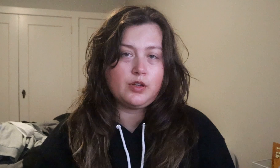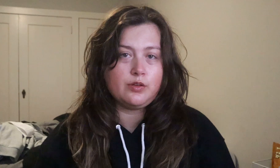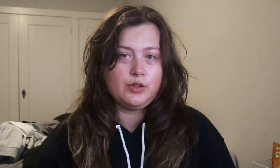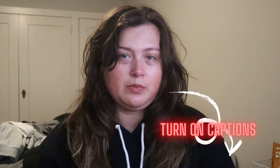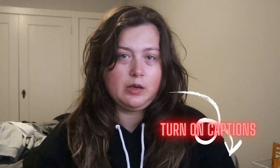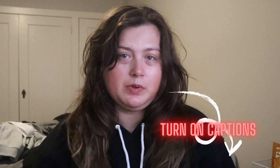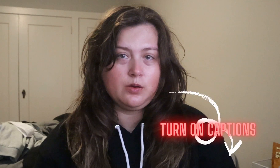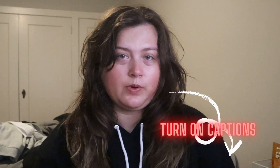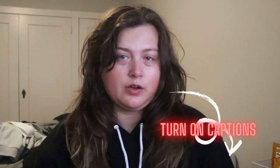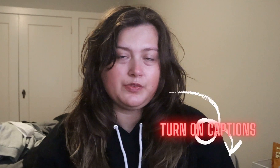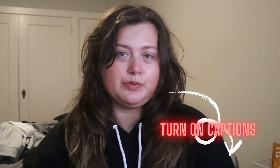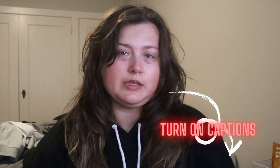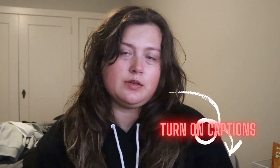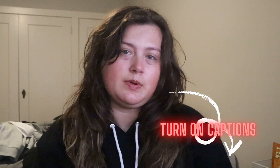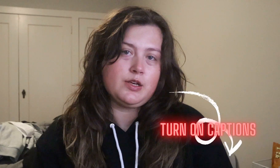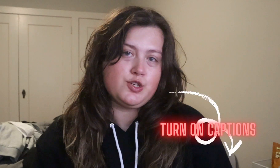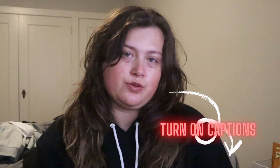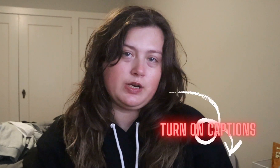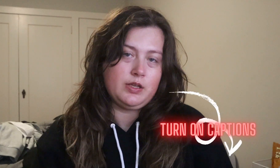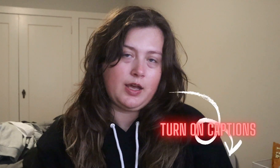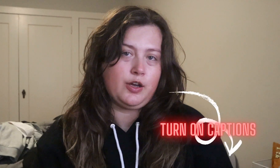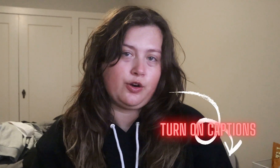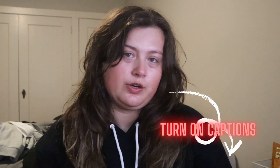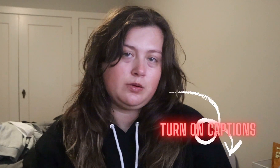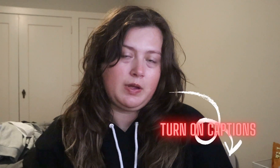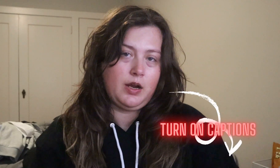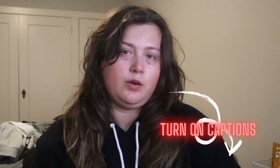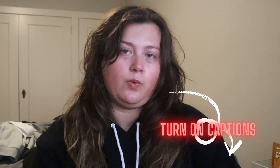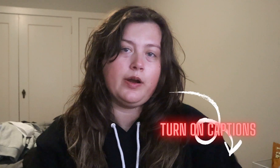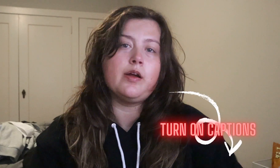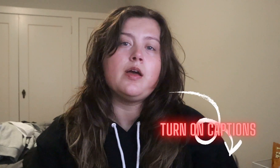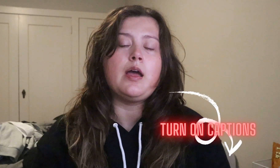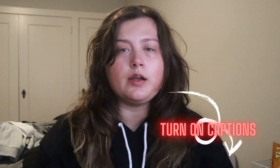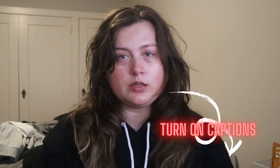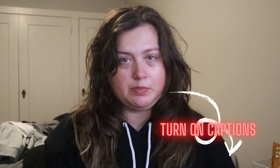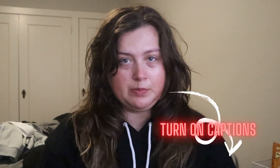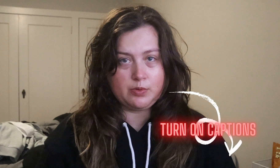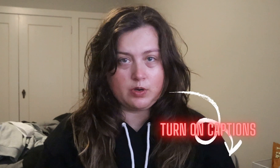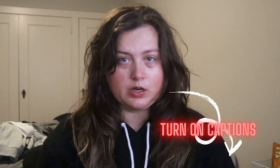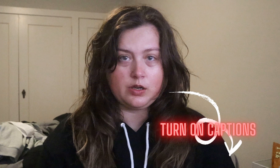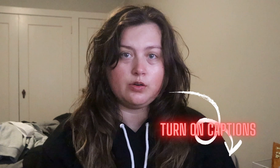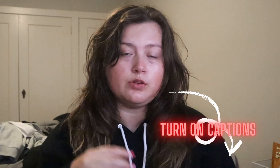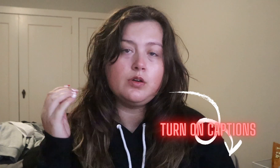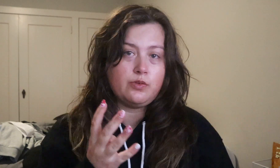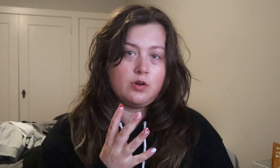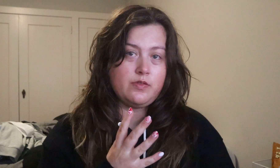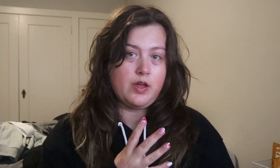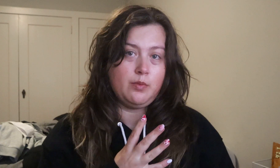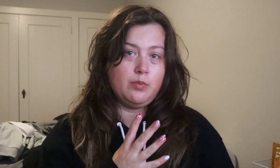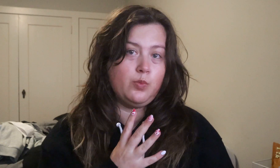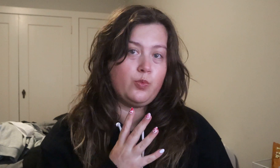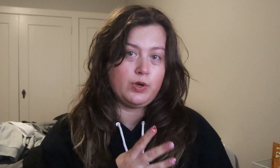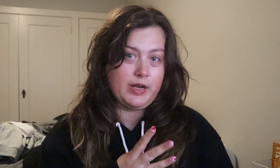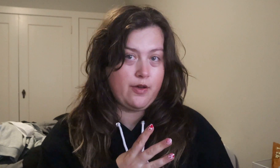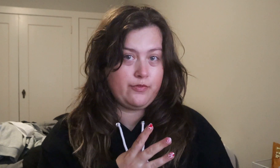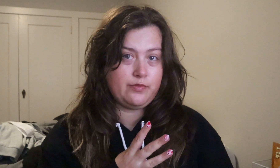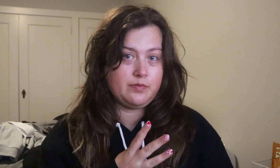So you may be aware of the recent mass shooting that occurred in Maine where 13 people were killed. Four of them were deaf.